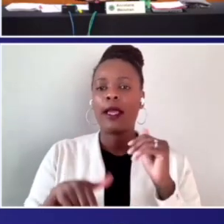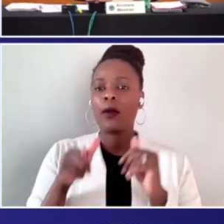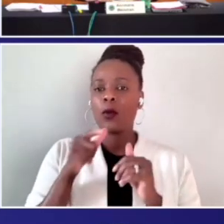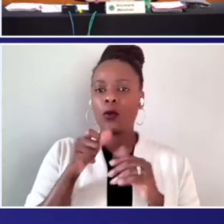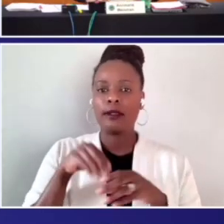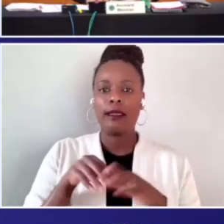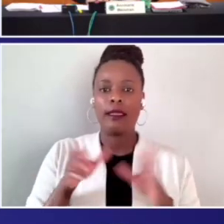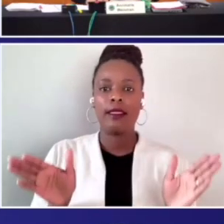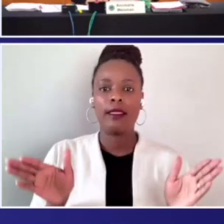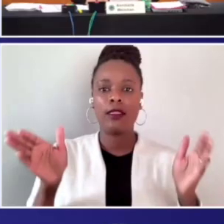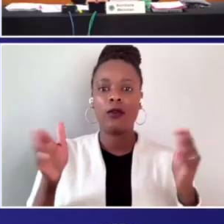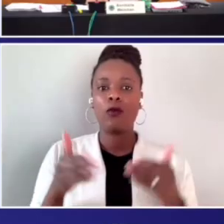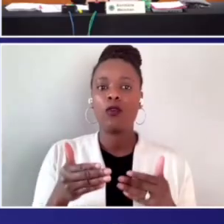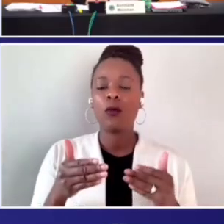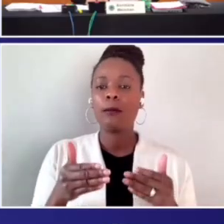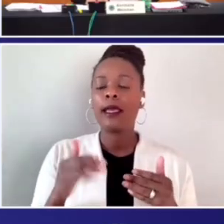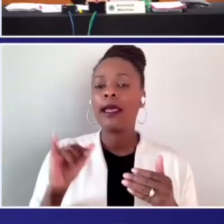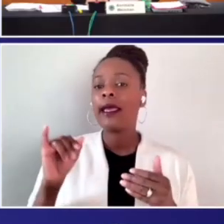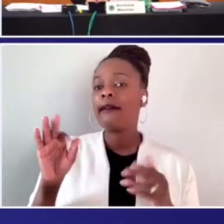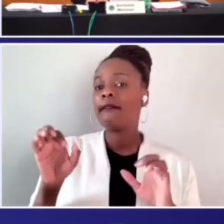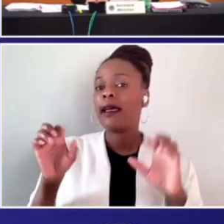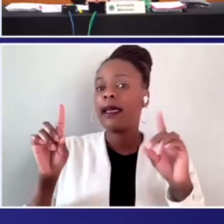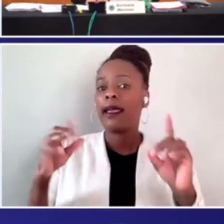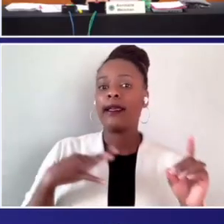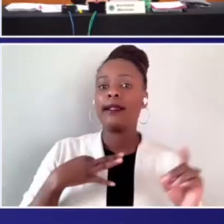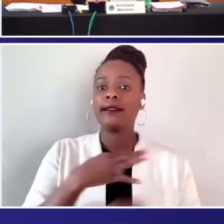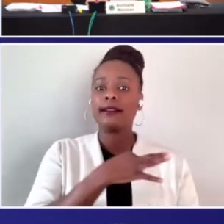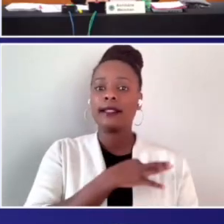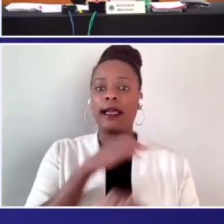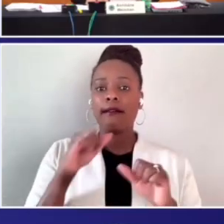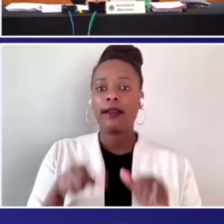if I could have an Ed staff member escort this group.